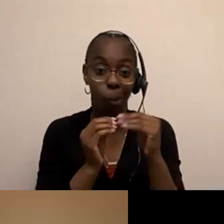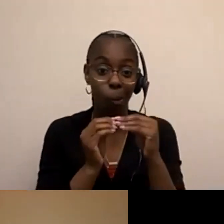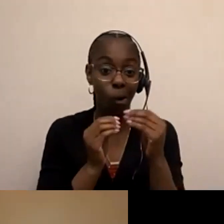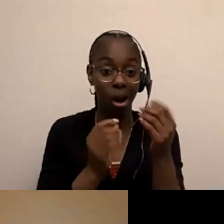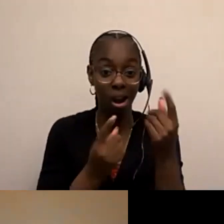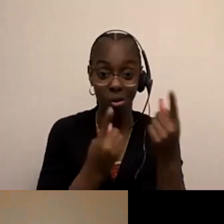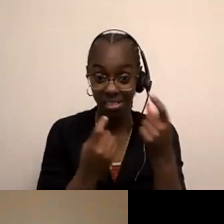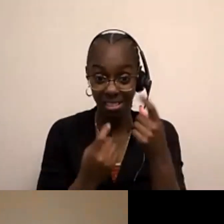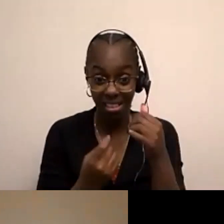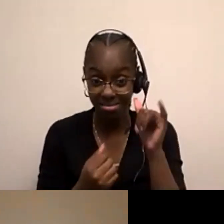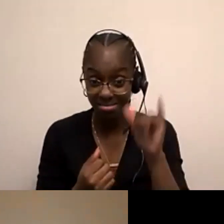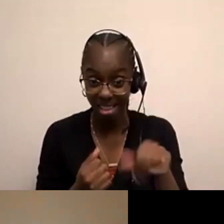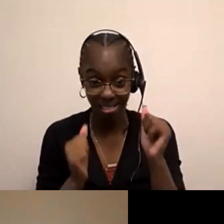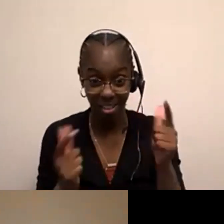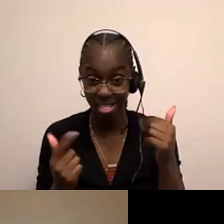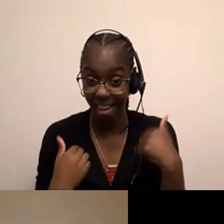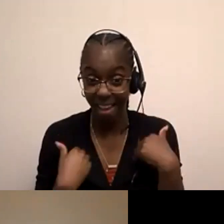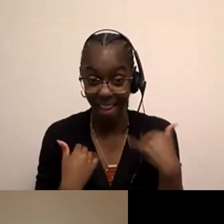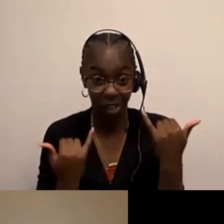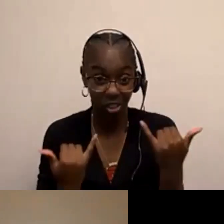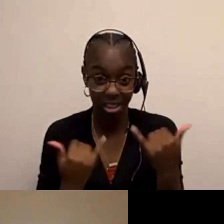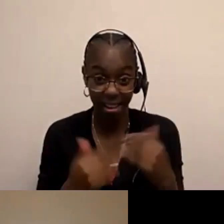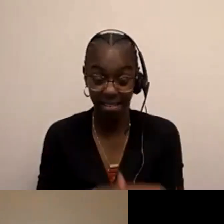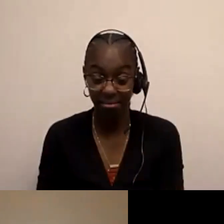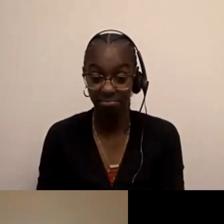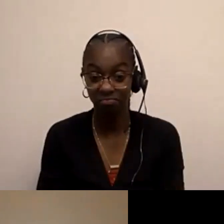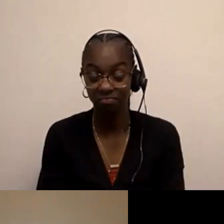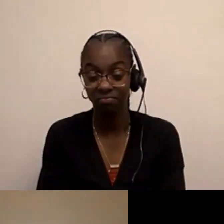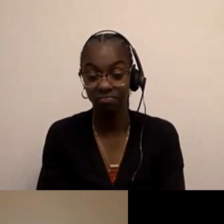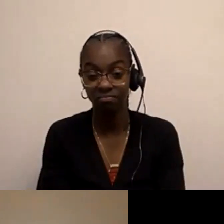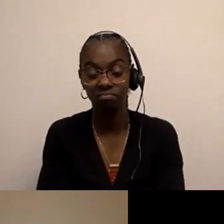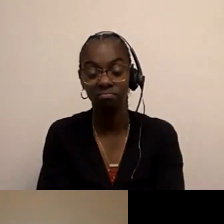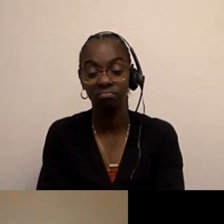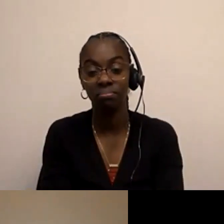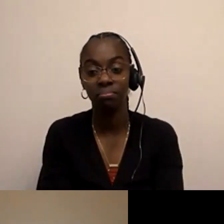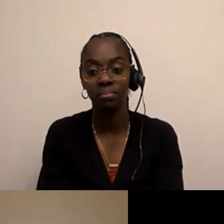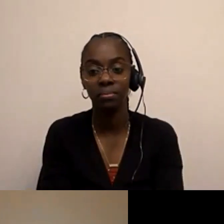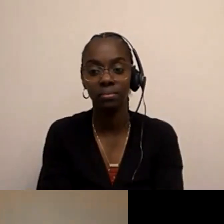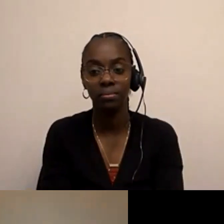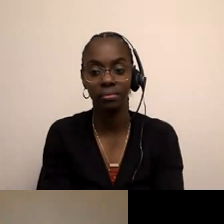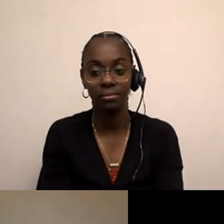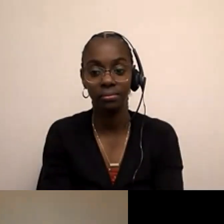THAT'S ALL I HAVE FOR TODAY. NANCY: JENNIFER, THIS IS NANCY AGAIN. THANK